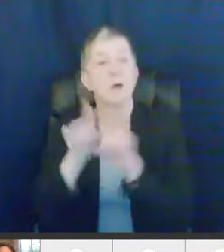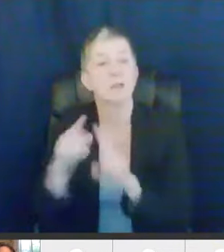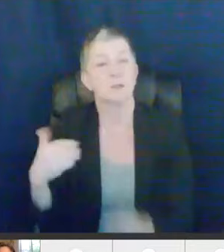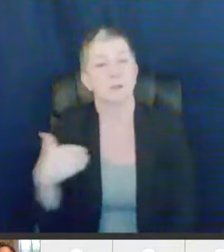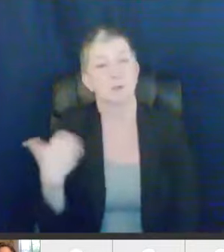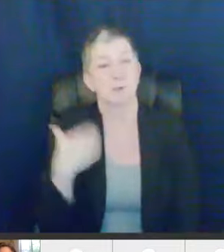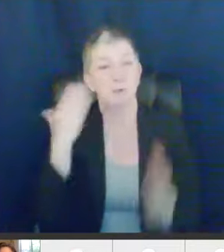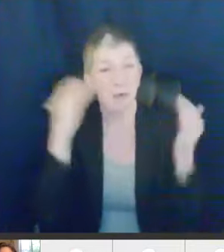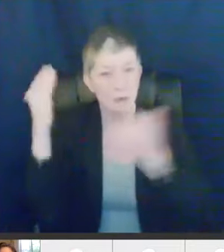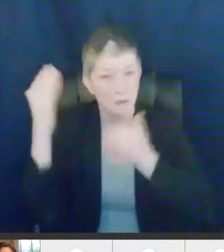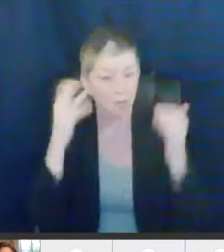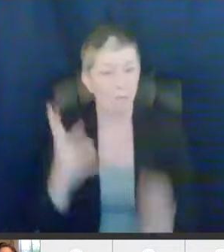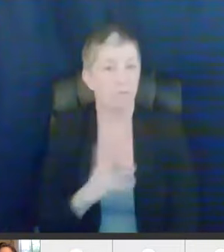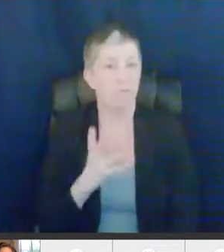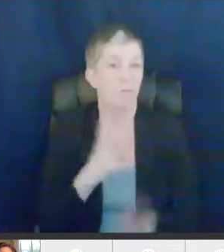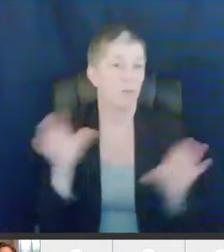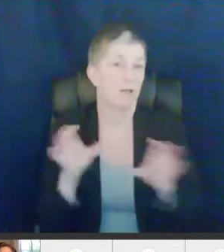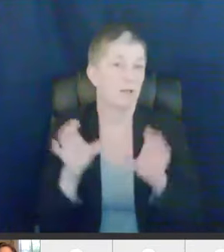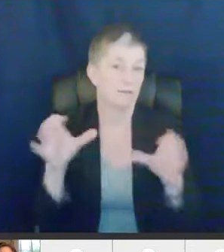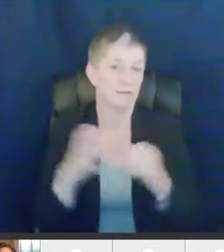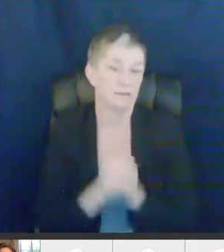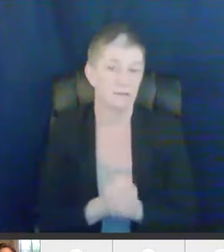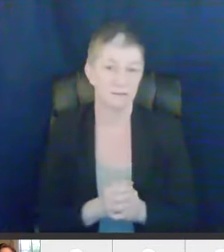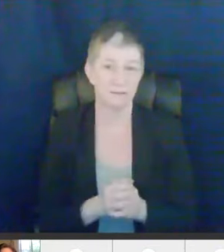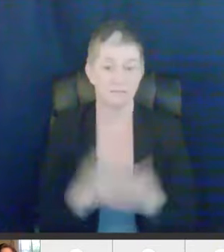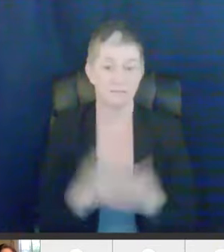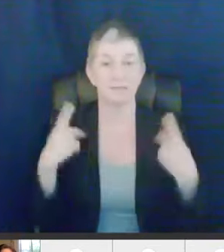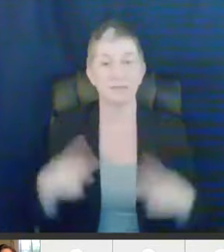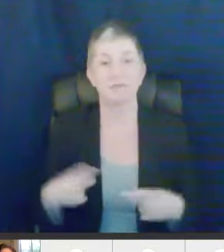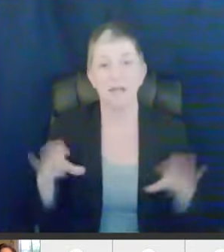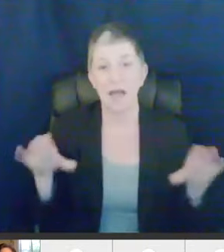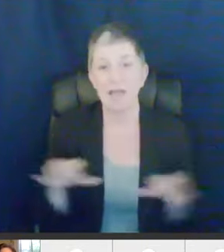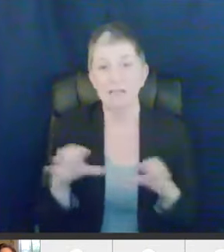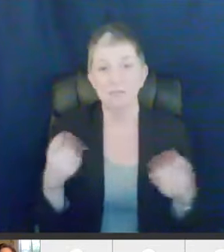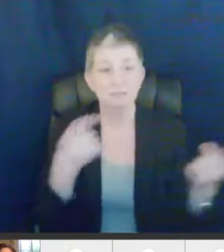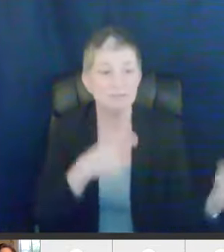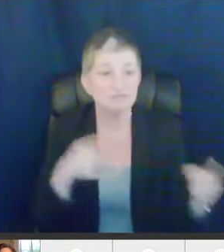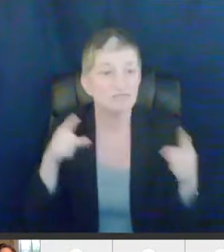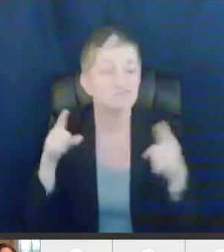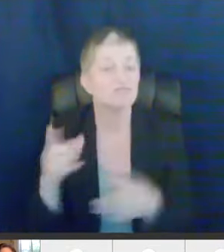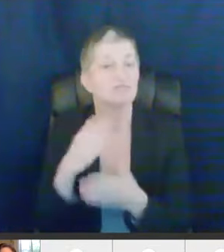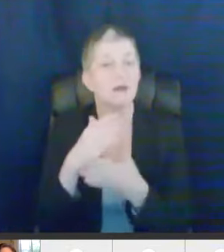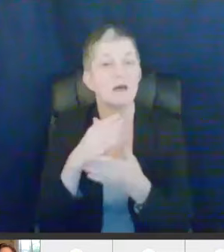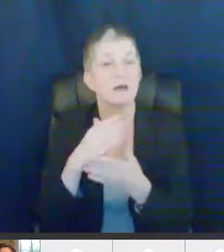formal activities physical activity conducted as part of as a part of summer